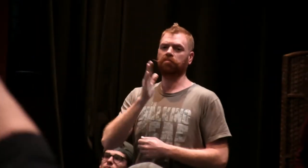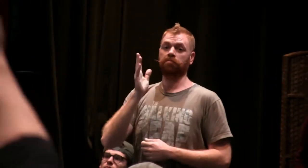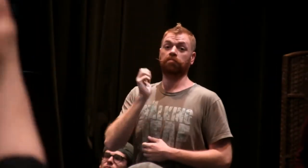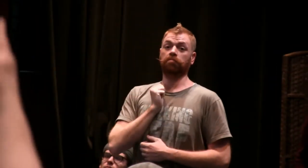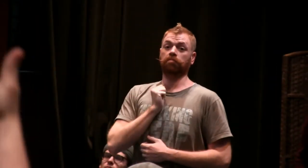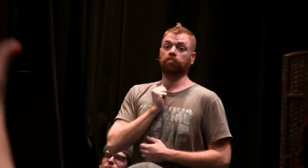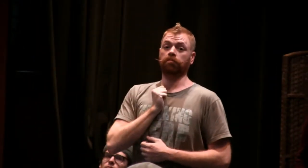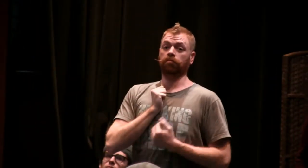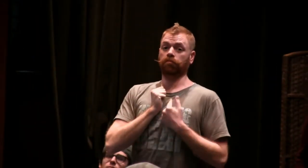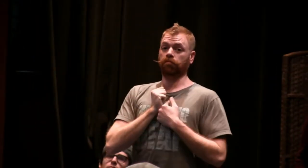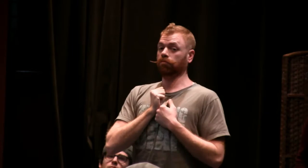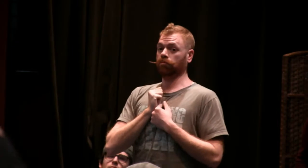So I have a question.